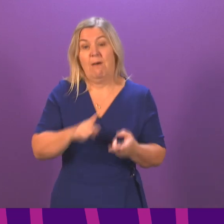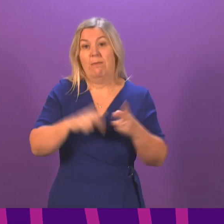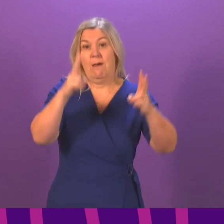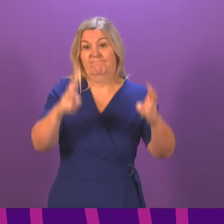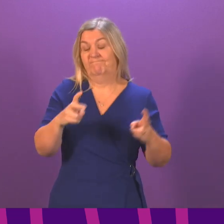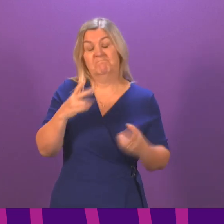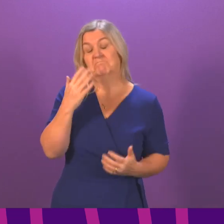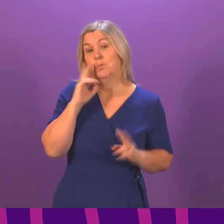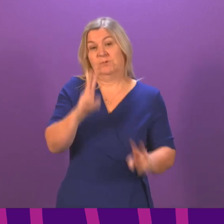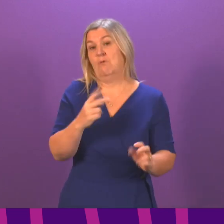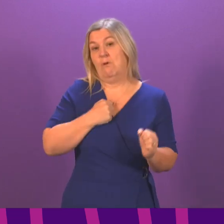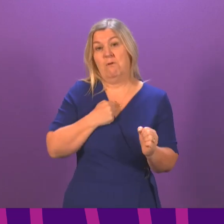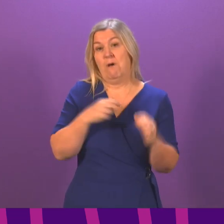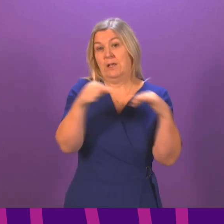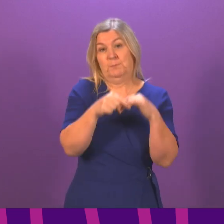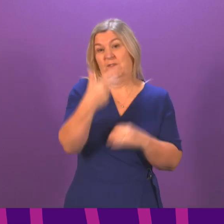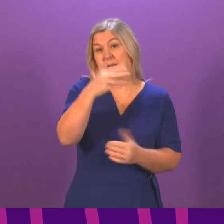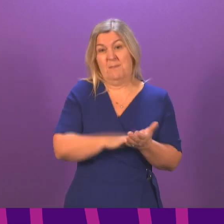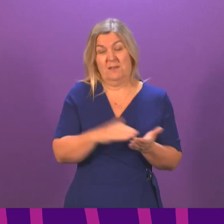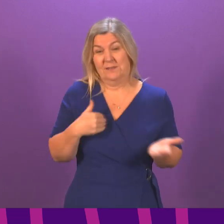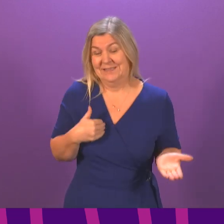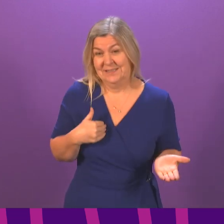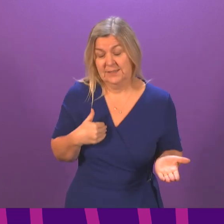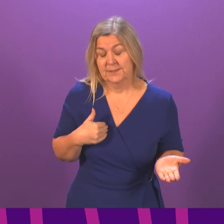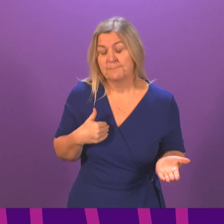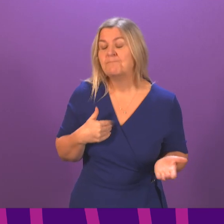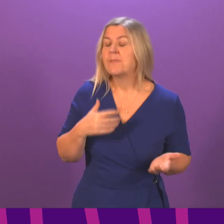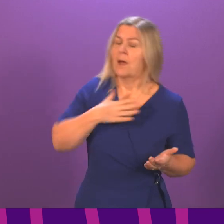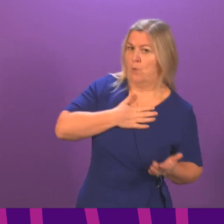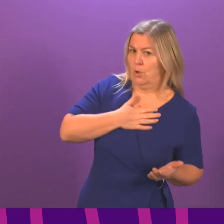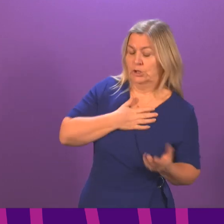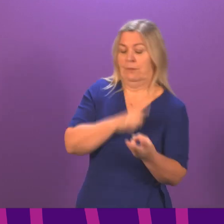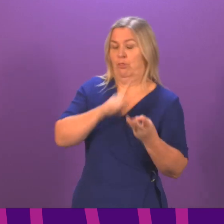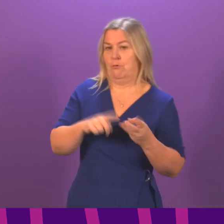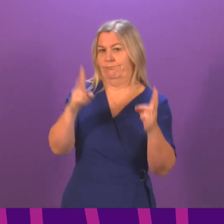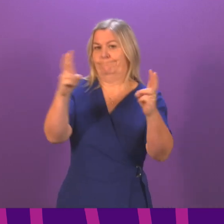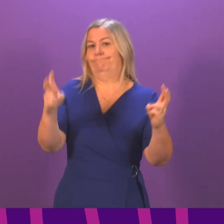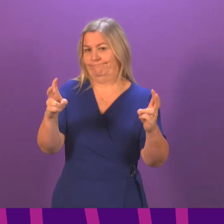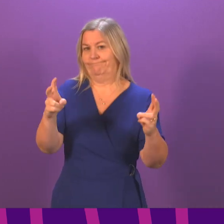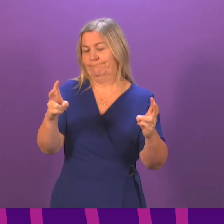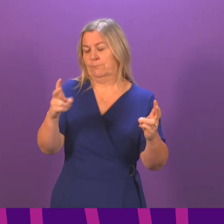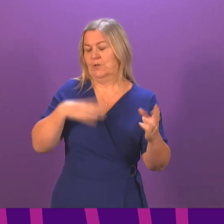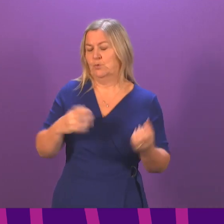I am sorry to read this one out, but we have to fully understand the agony that some people are going through: